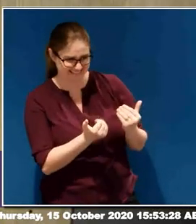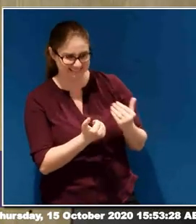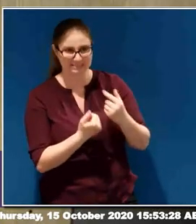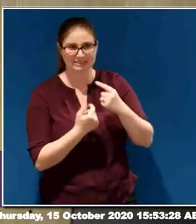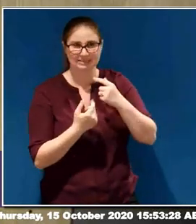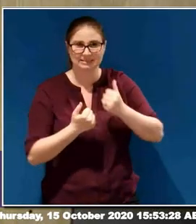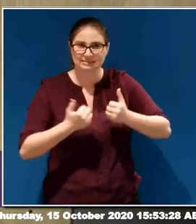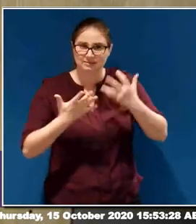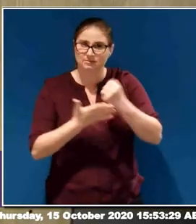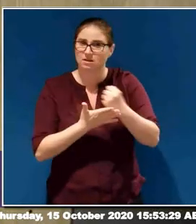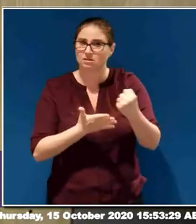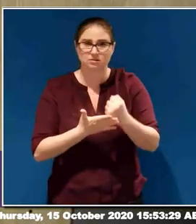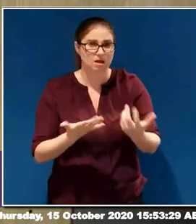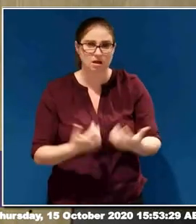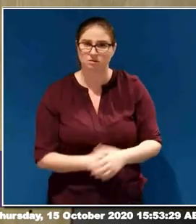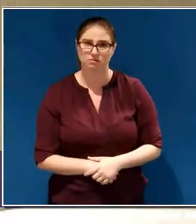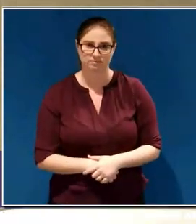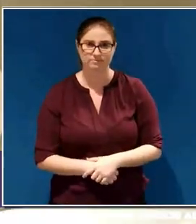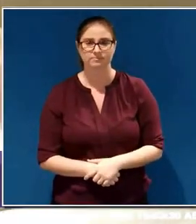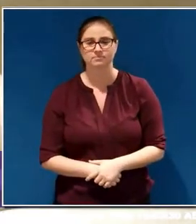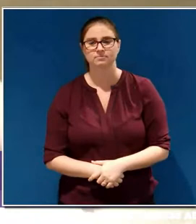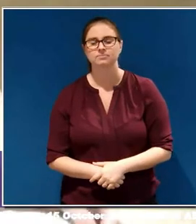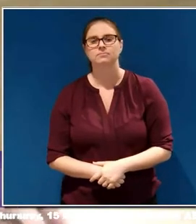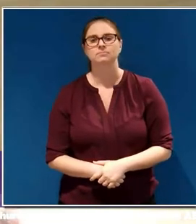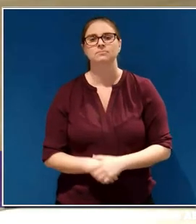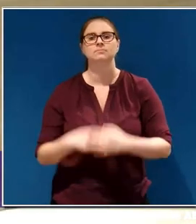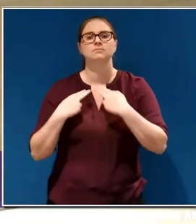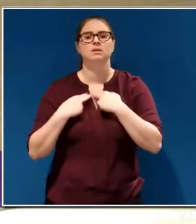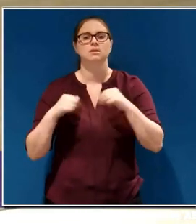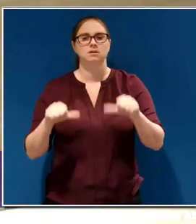Can I take you to row 41.